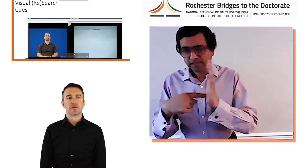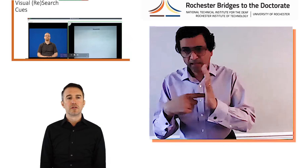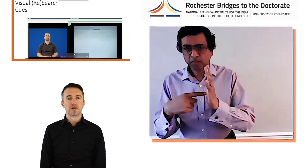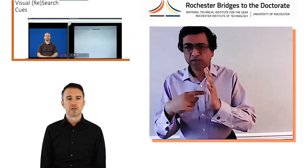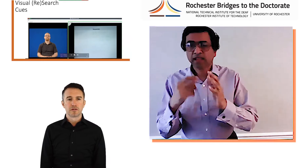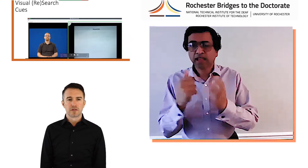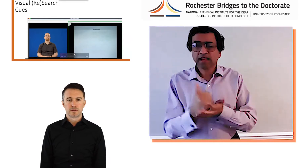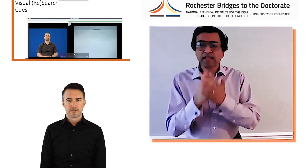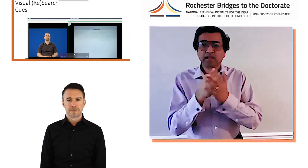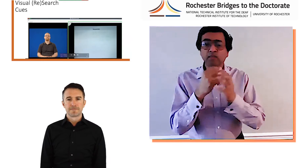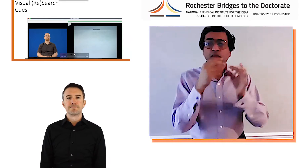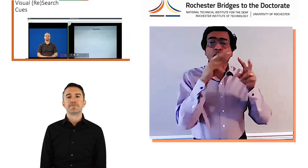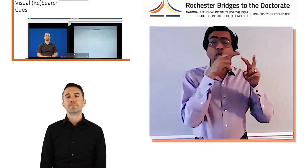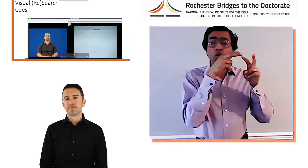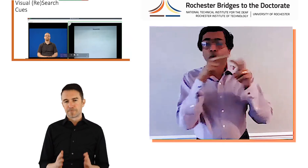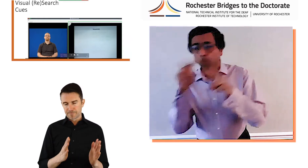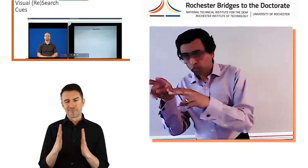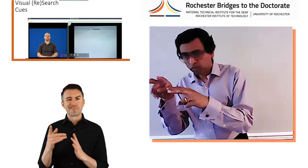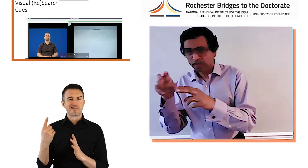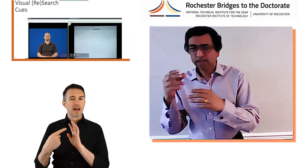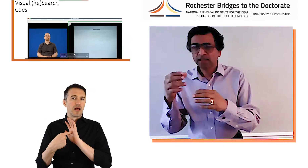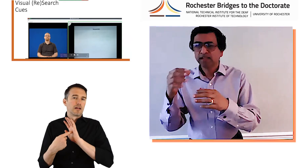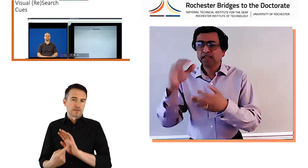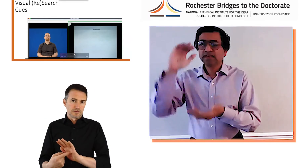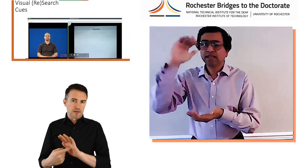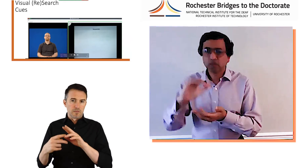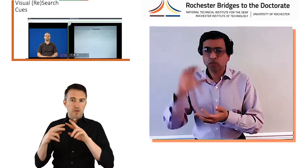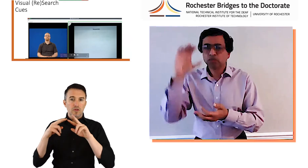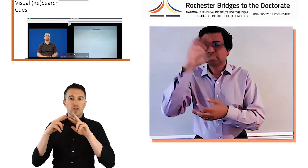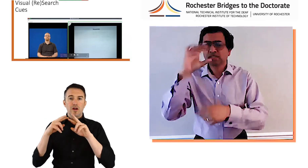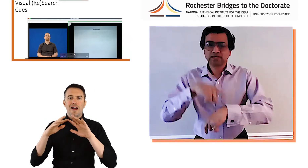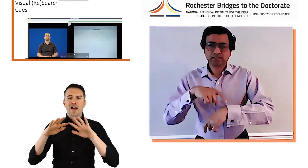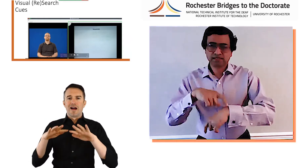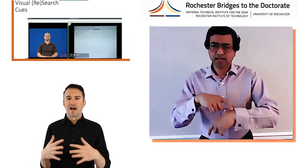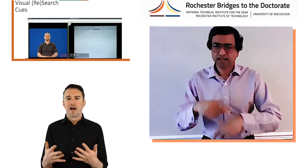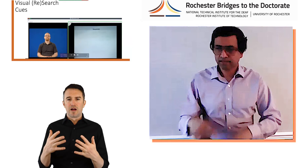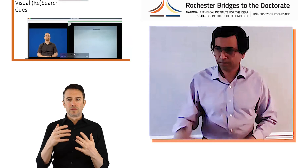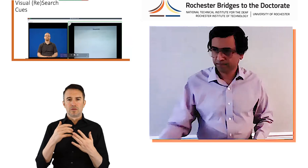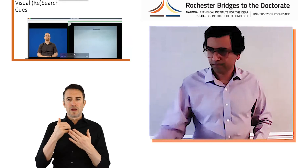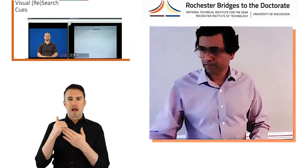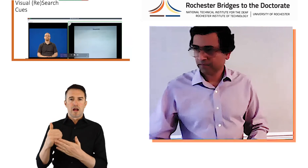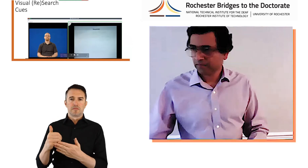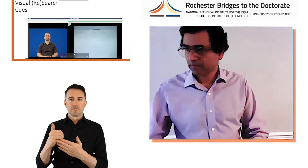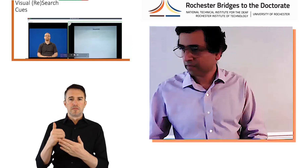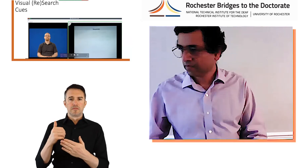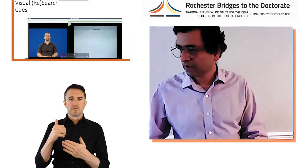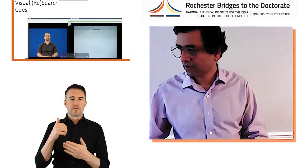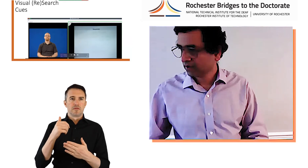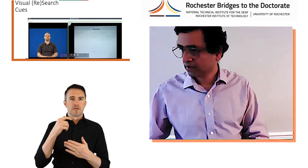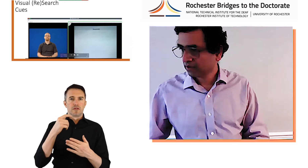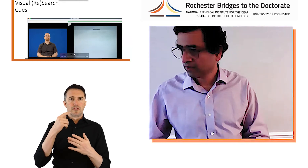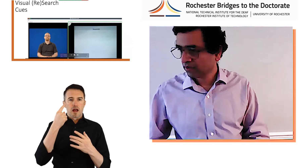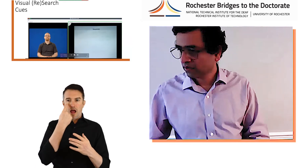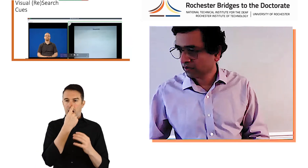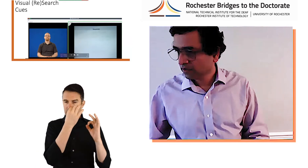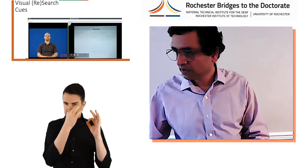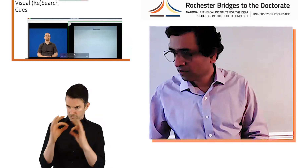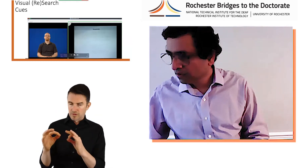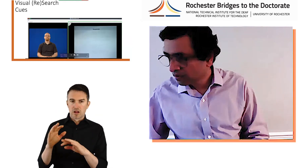So, here's one example where, when the individual looks over, it slows down the time in the video.